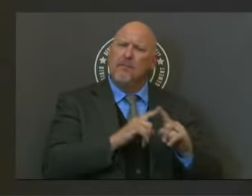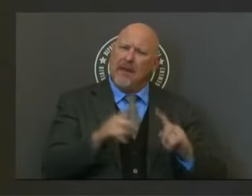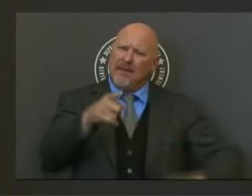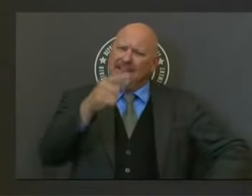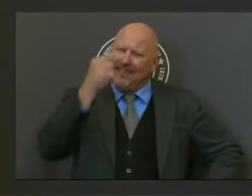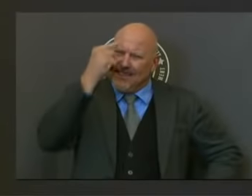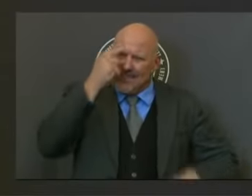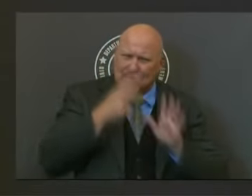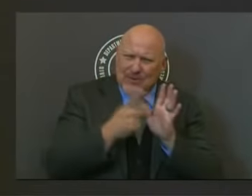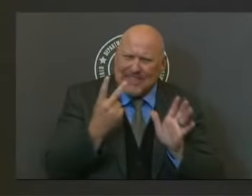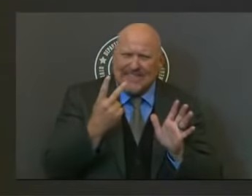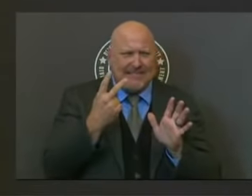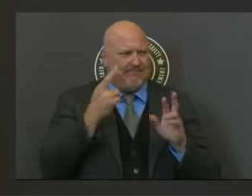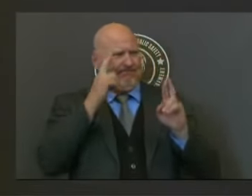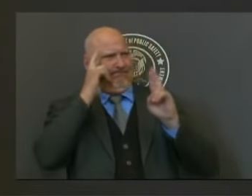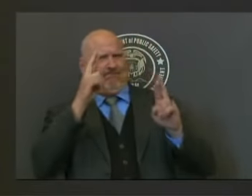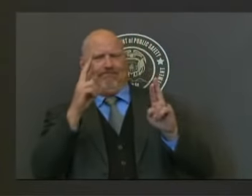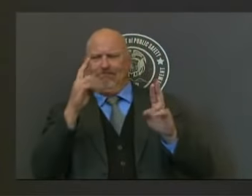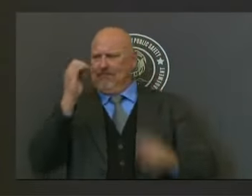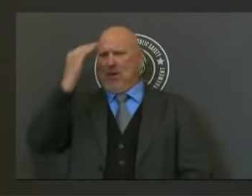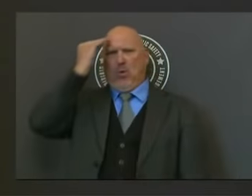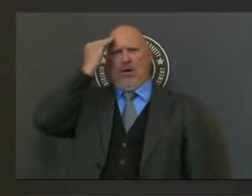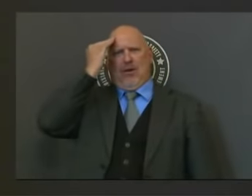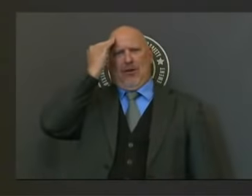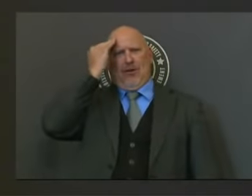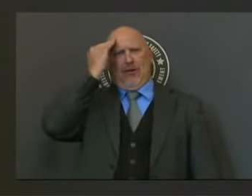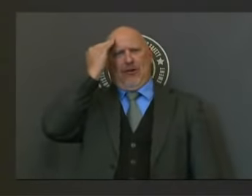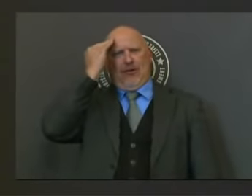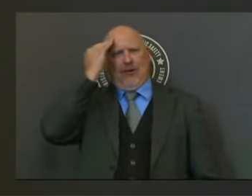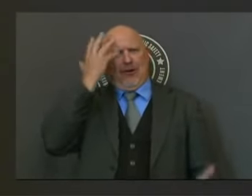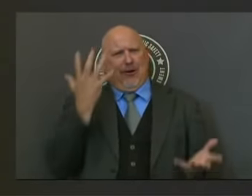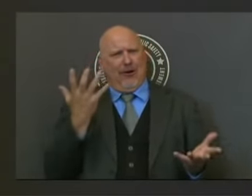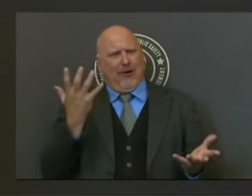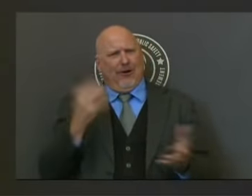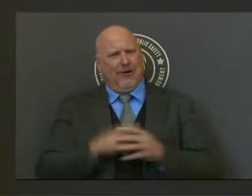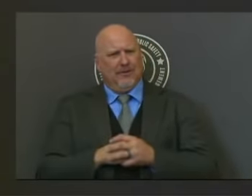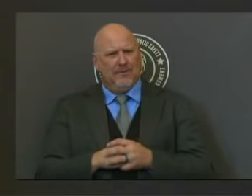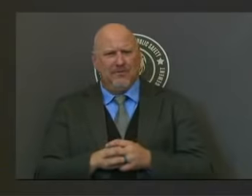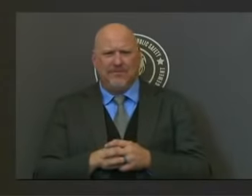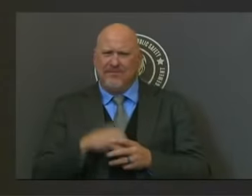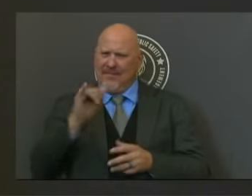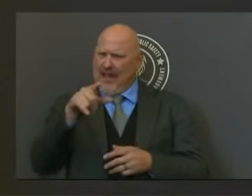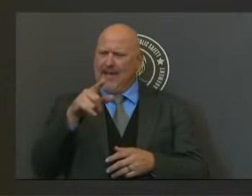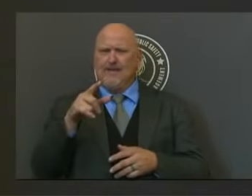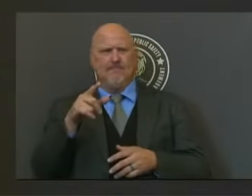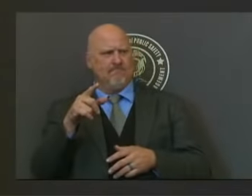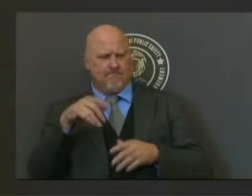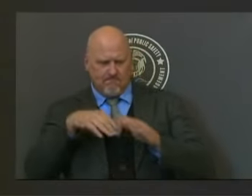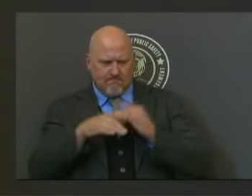each week